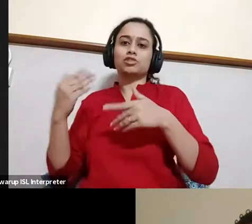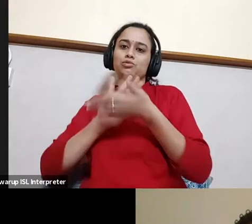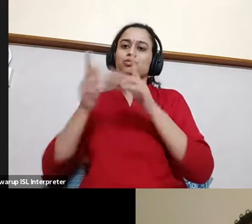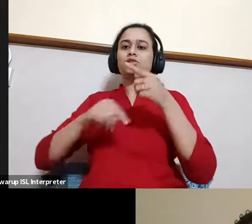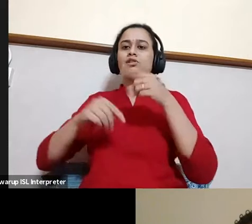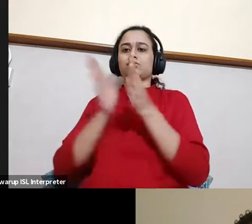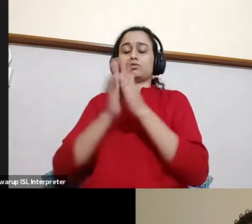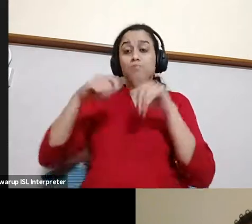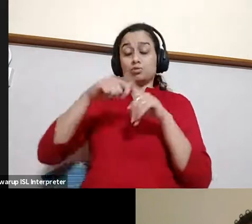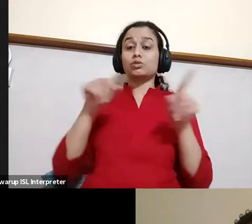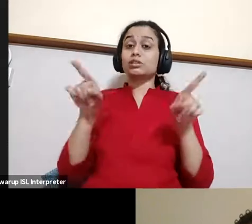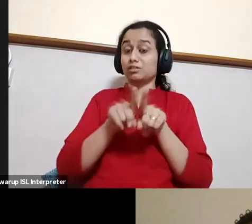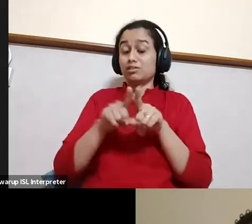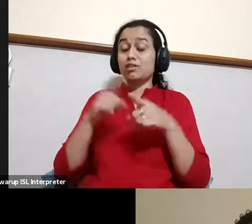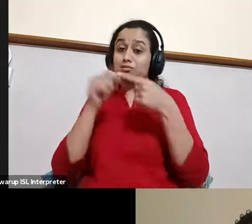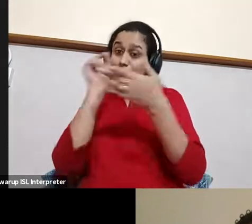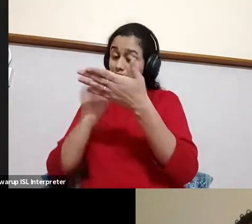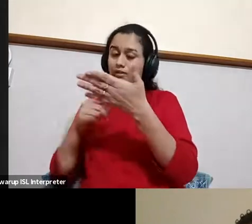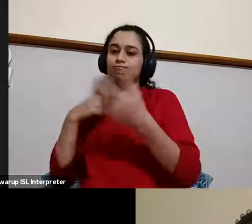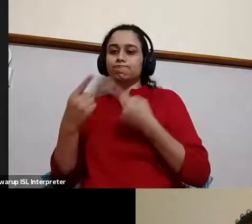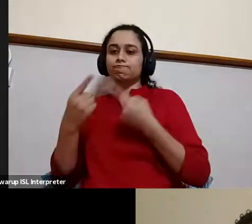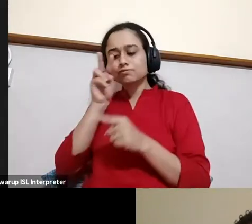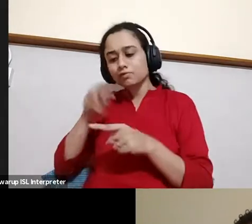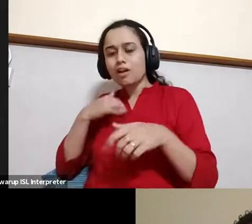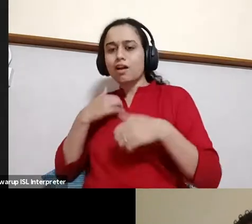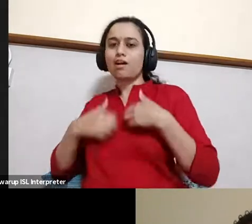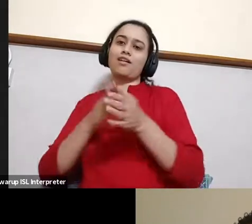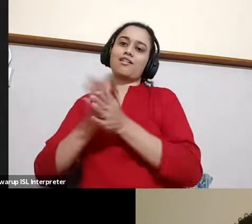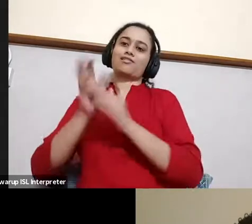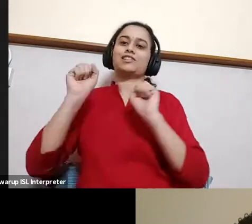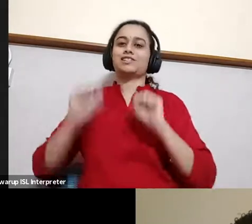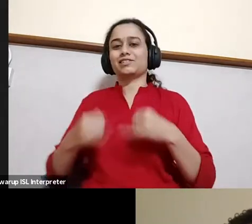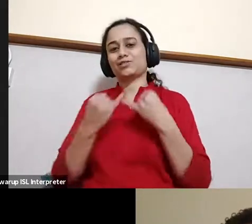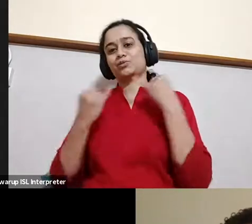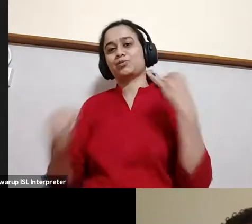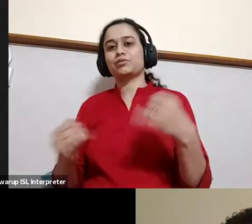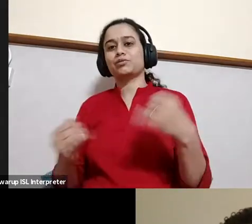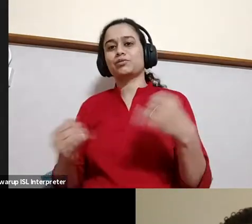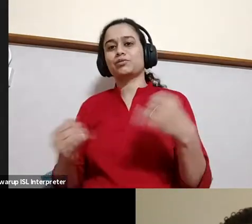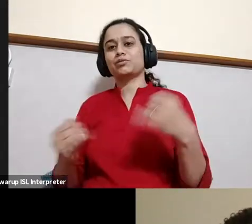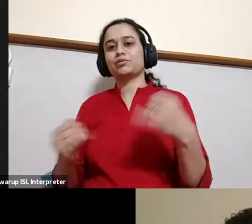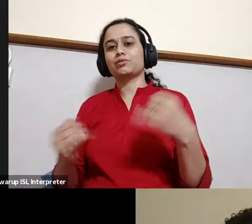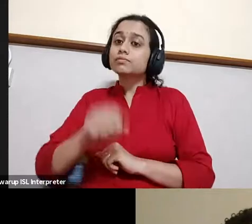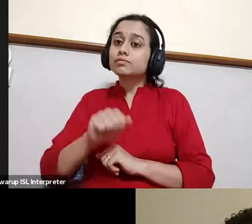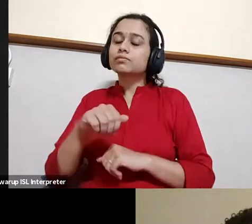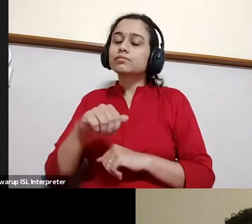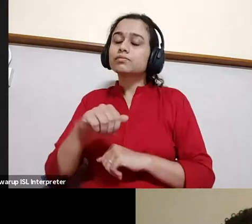fascinating insight into that whole story um and also for those who are interested we wrote a